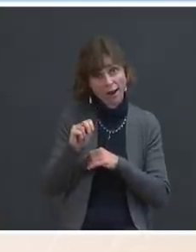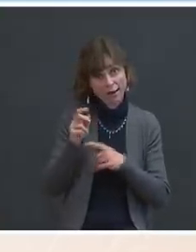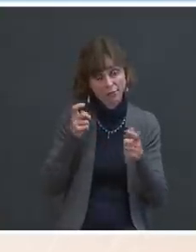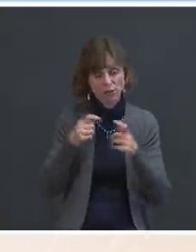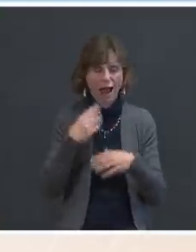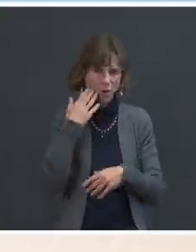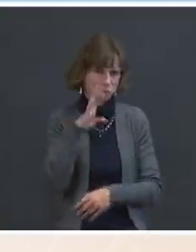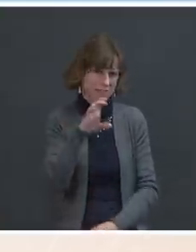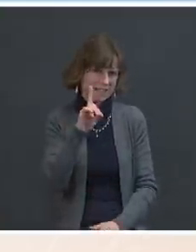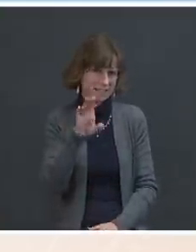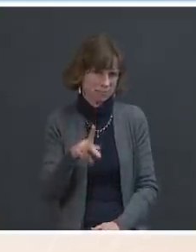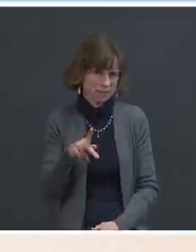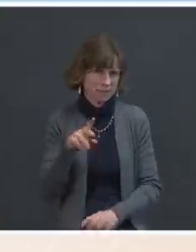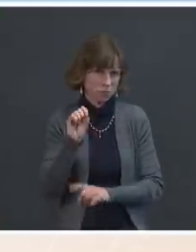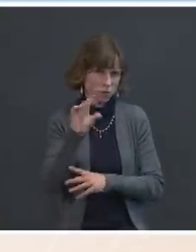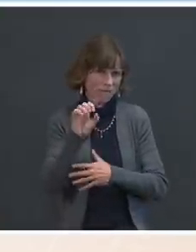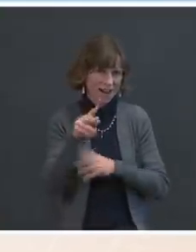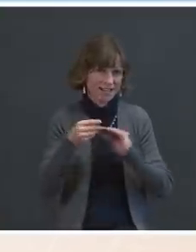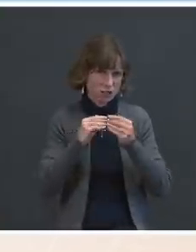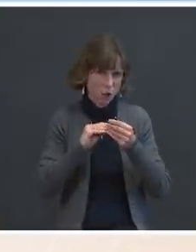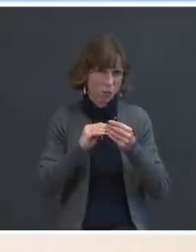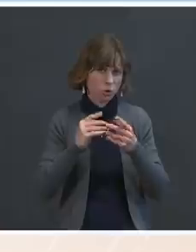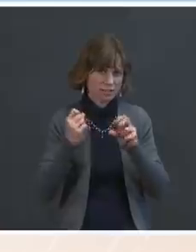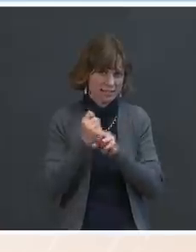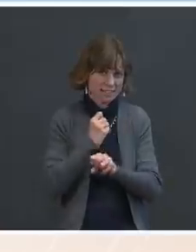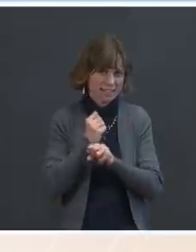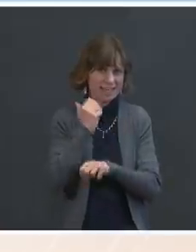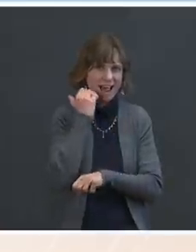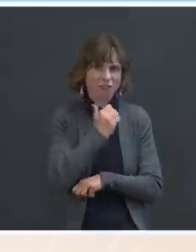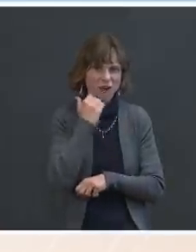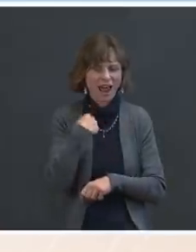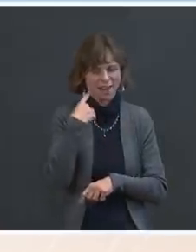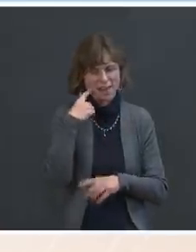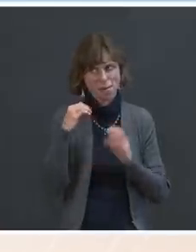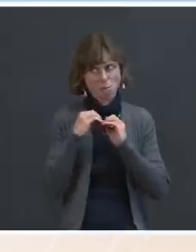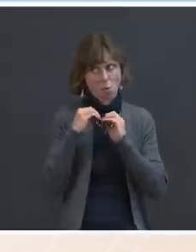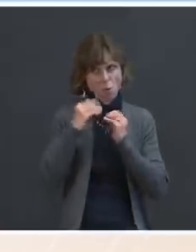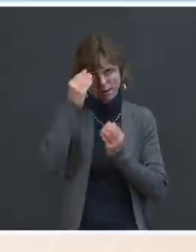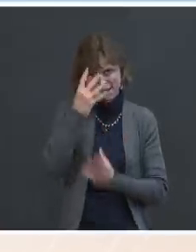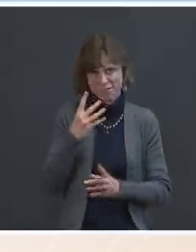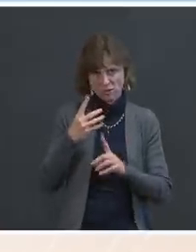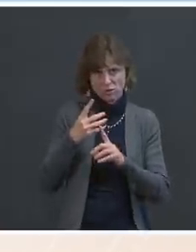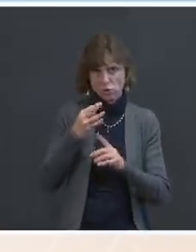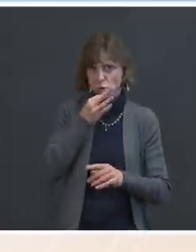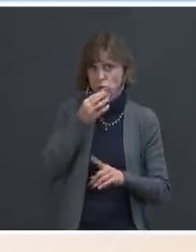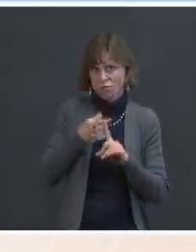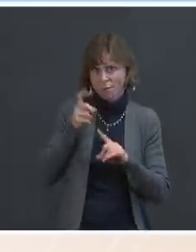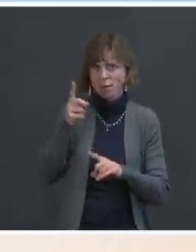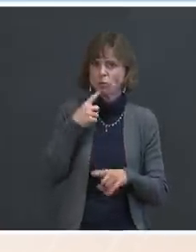on a regular basis, and I think there's more data coming soon from there, so I would certainly send you to them for any statistics and data.